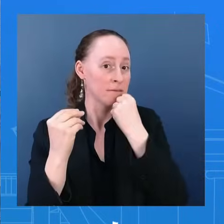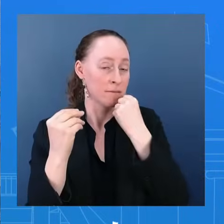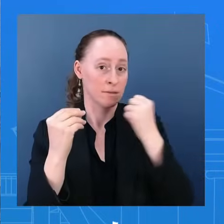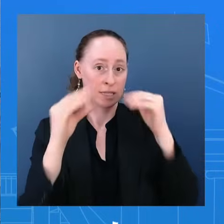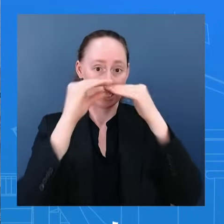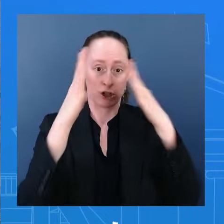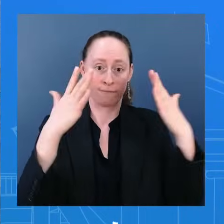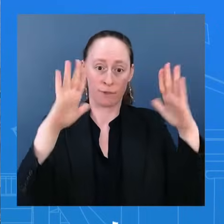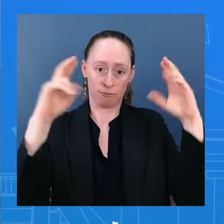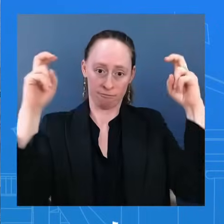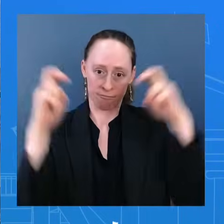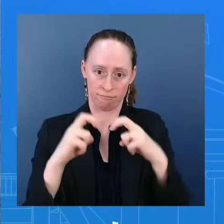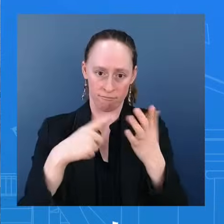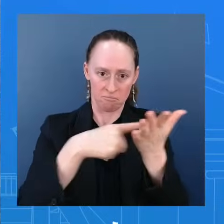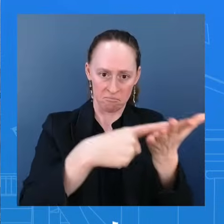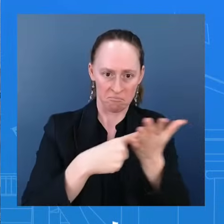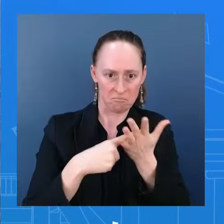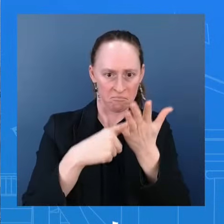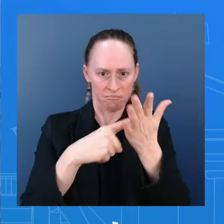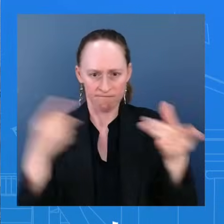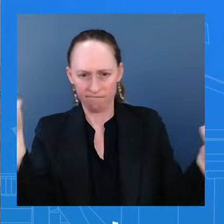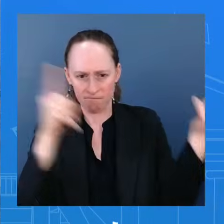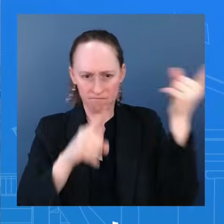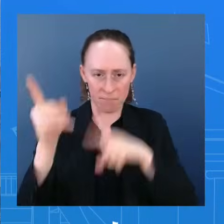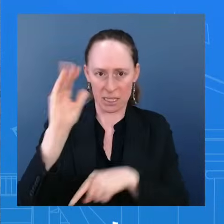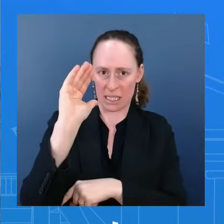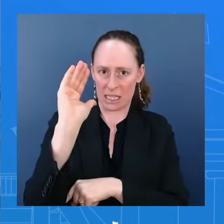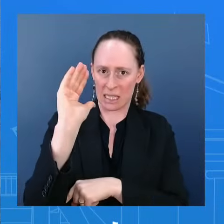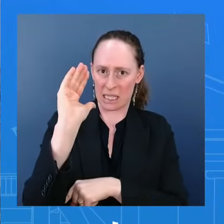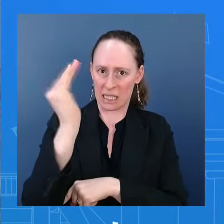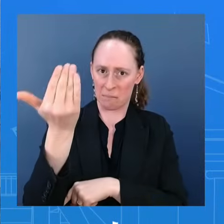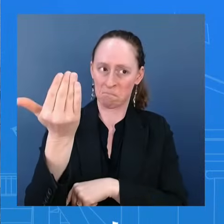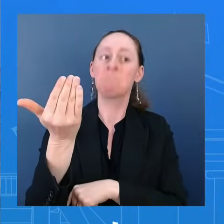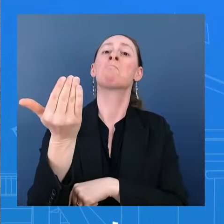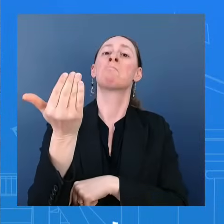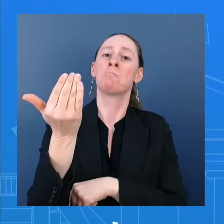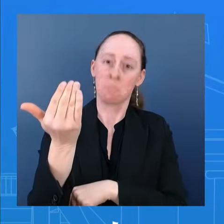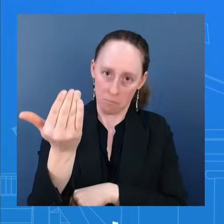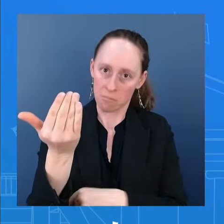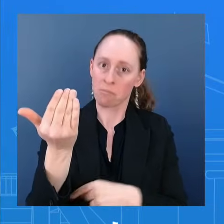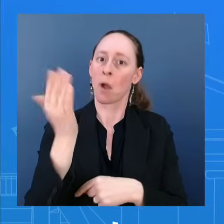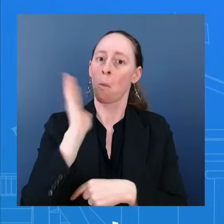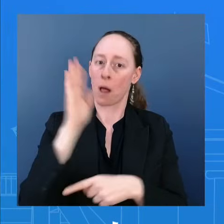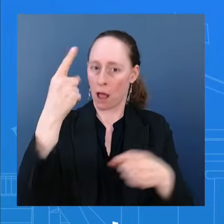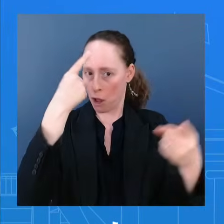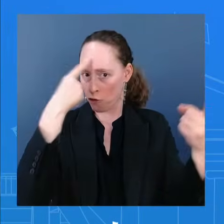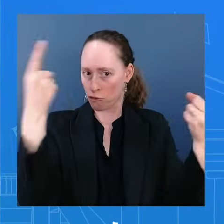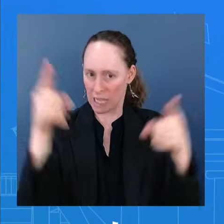I'm just wondering if you could elaborate a little bit more on that dynamic and what he's referencing there. Mr. Kirby: Well, it's kind of my -- my answer to Andrea. I mean, i- -- the --